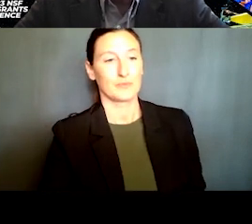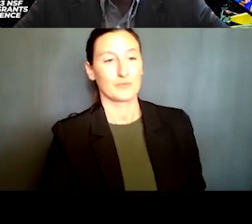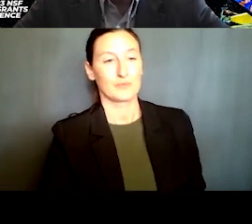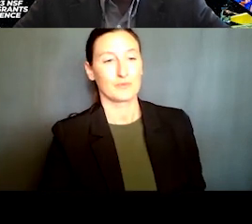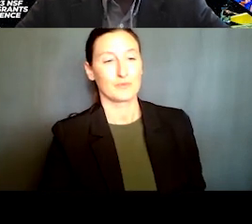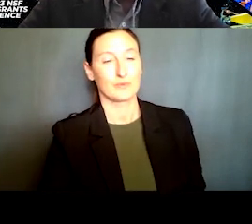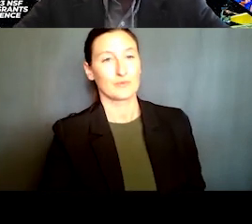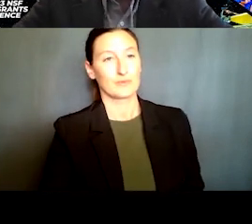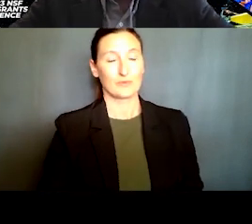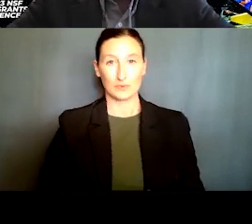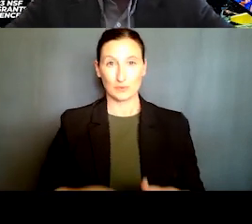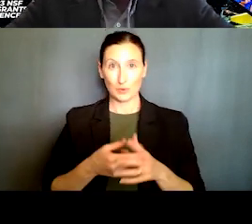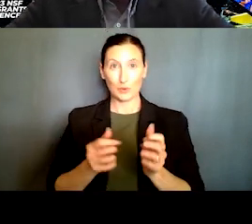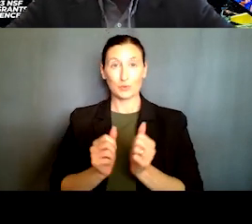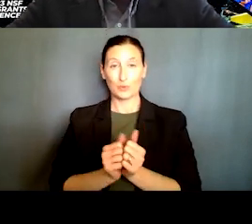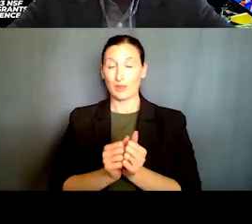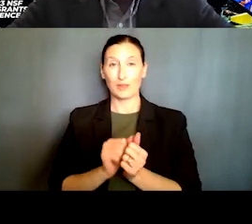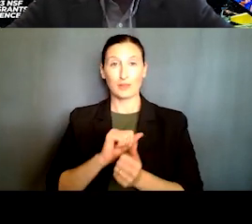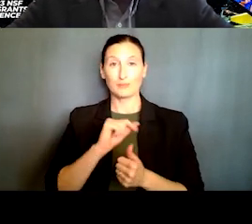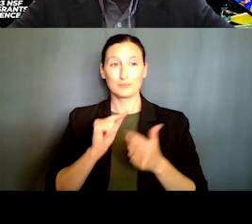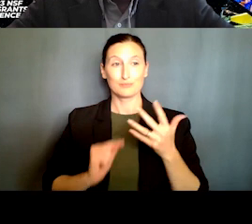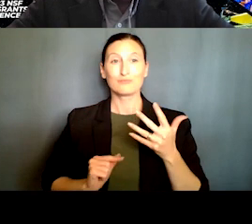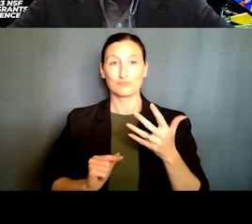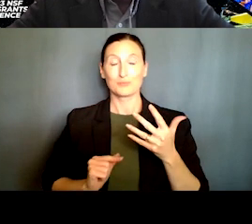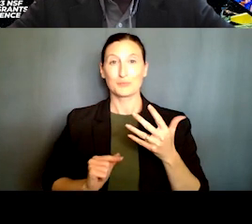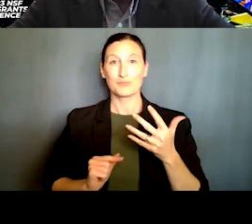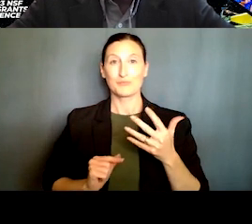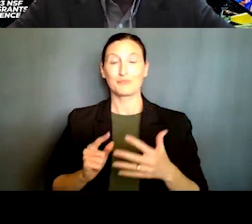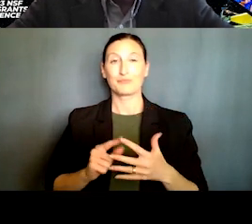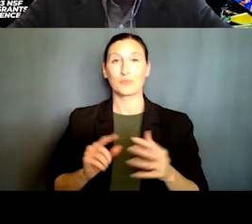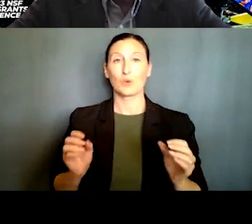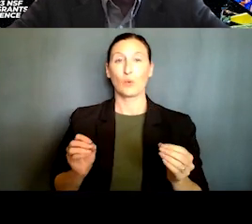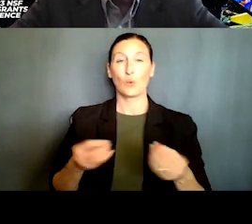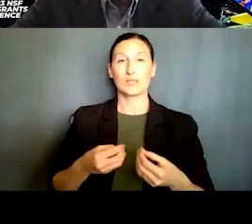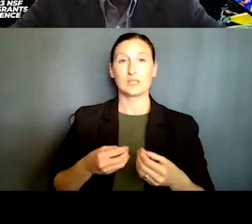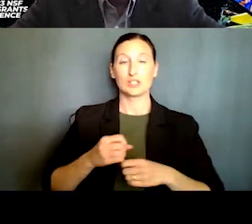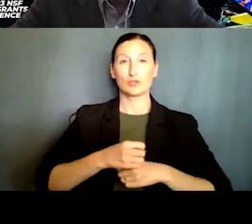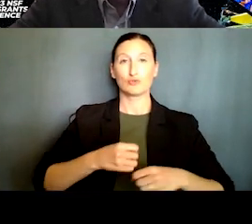We'll start with the general overview of the directorate. This will include the organizational structure, roles,